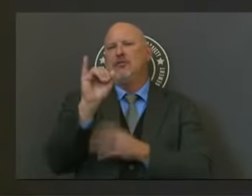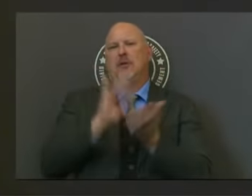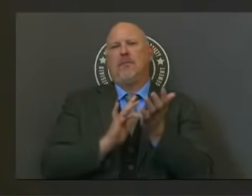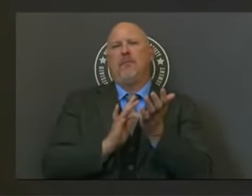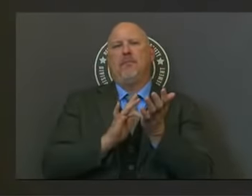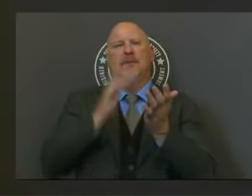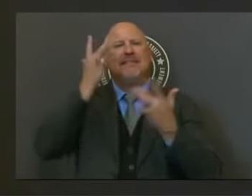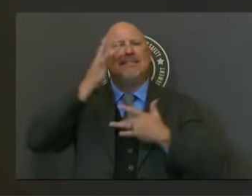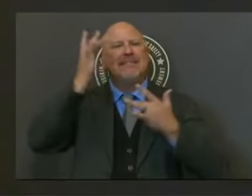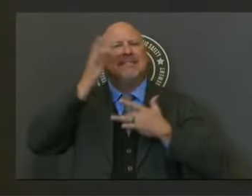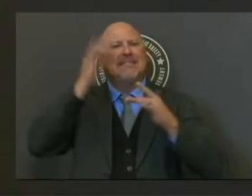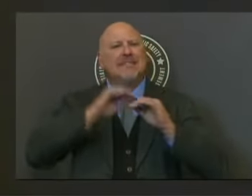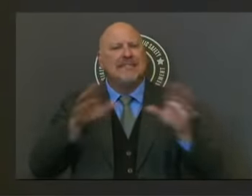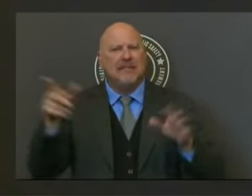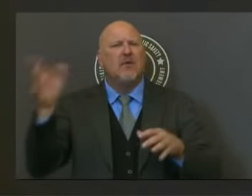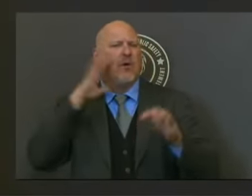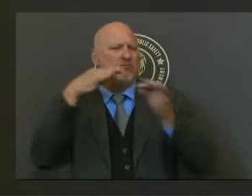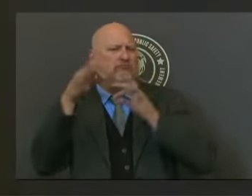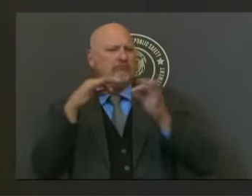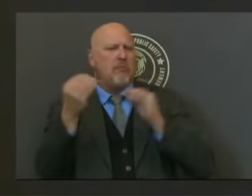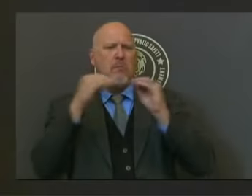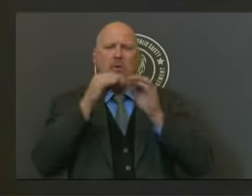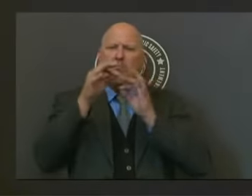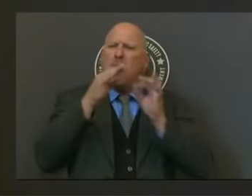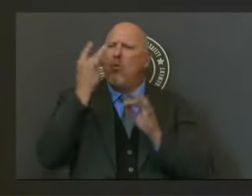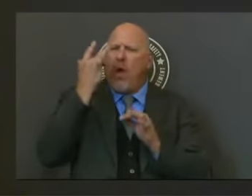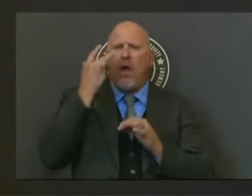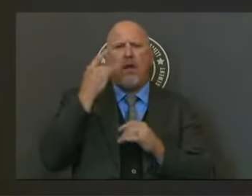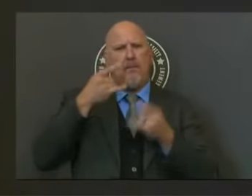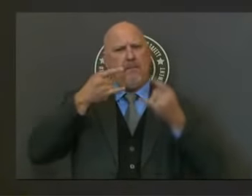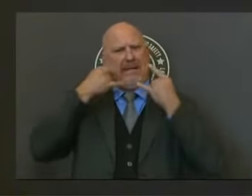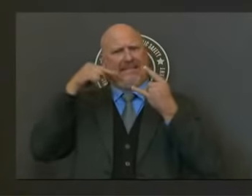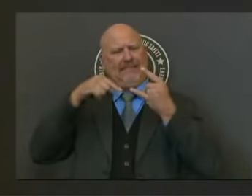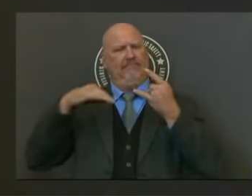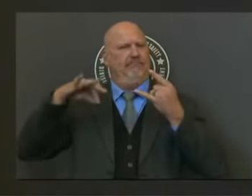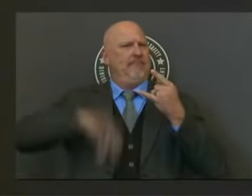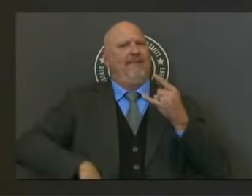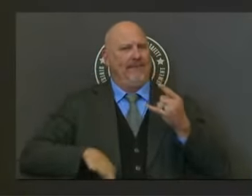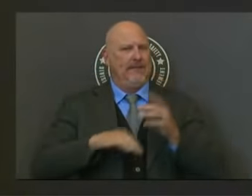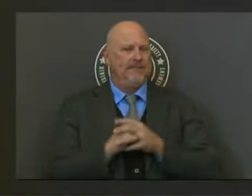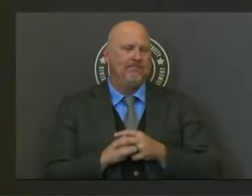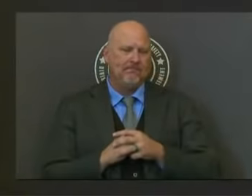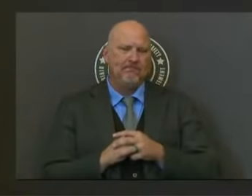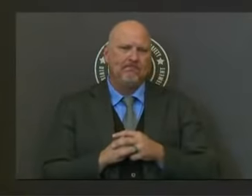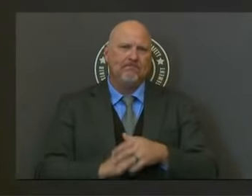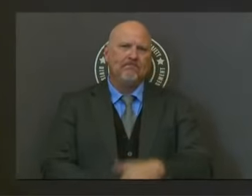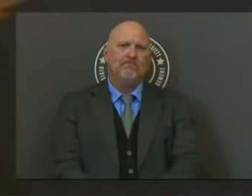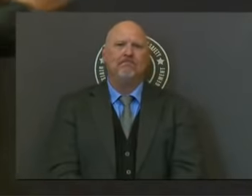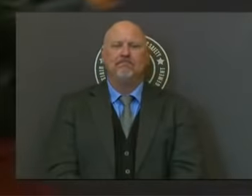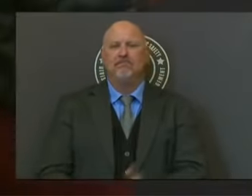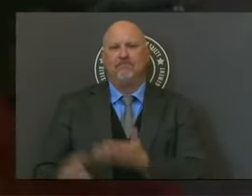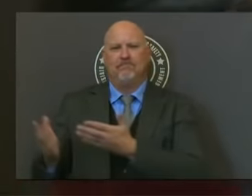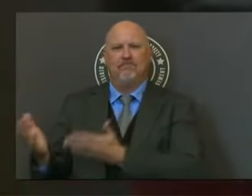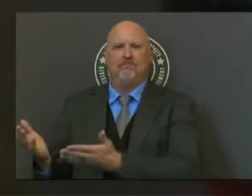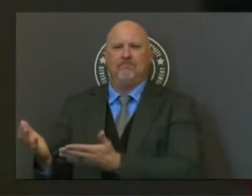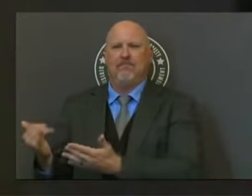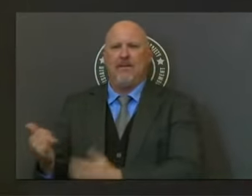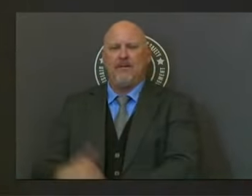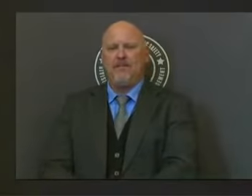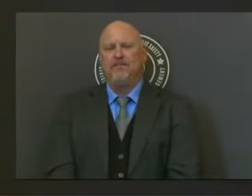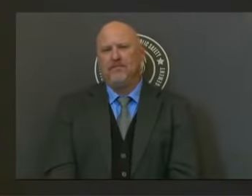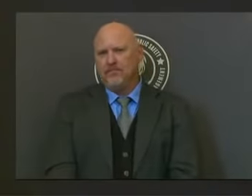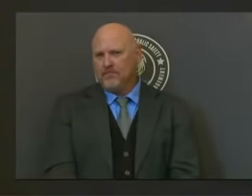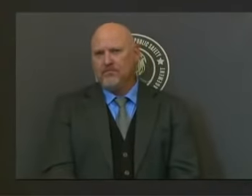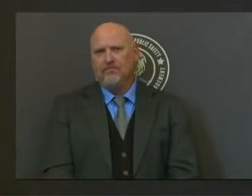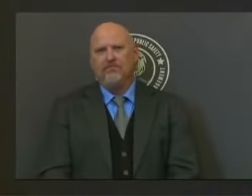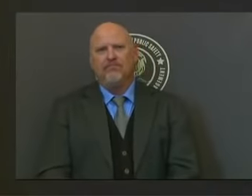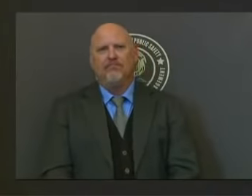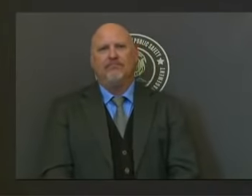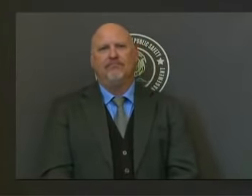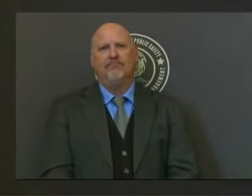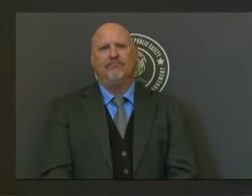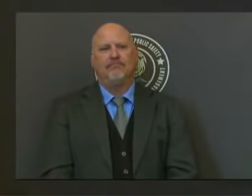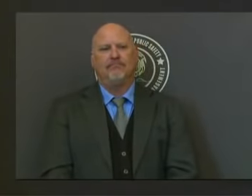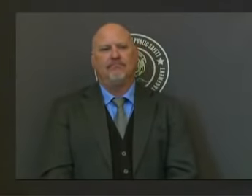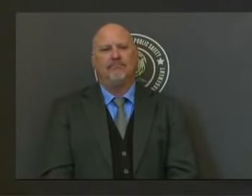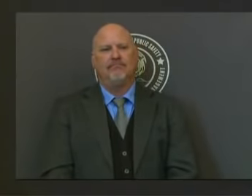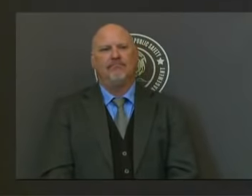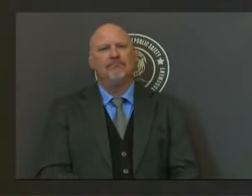wearing of a mask so that doctor